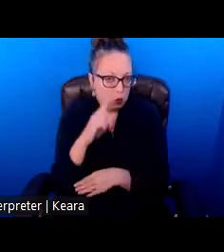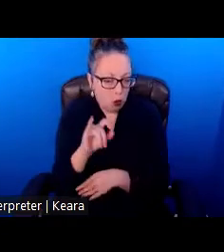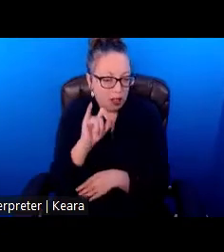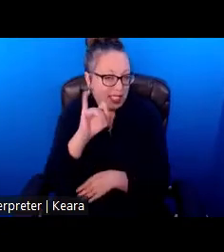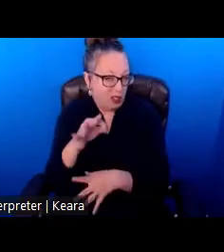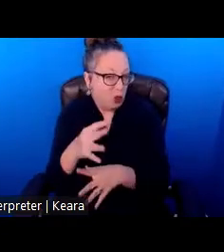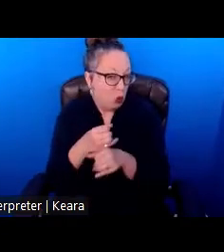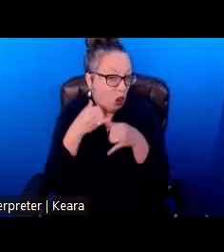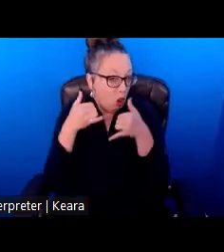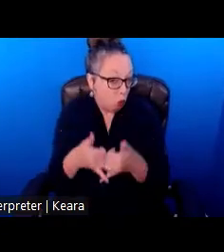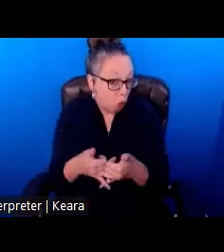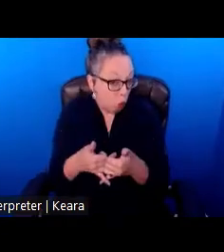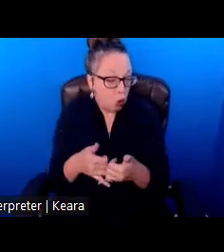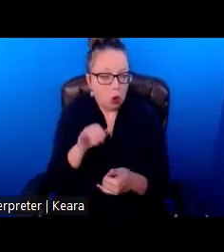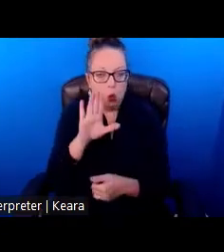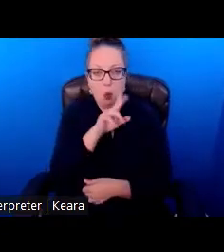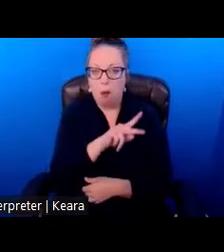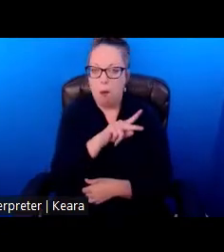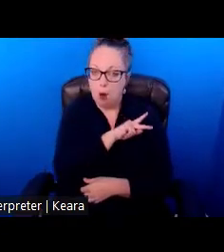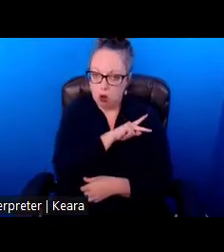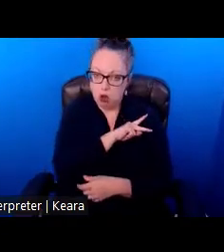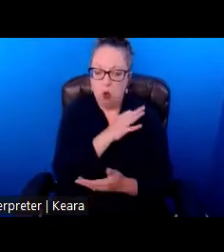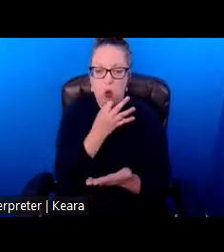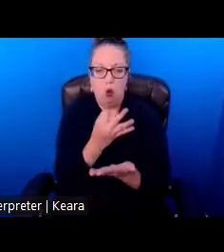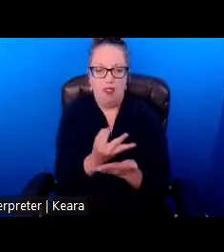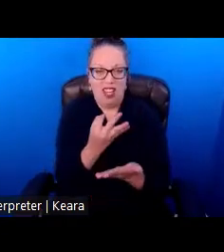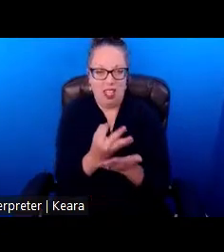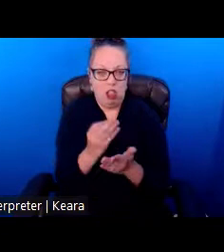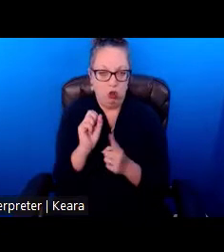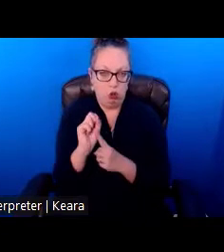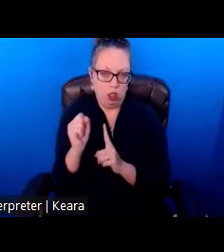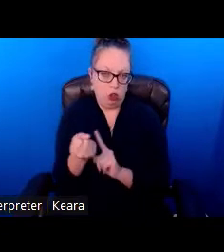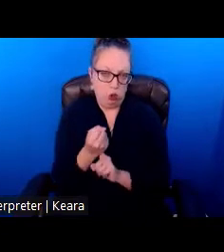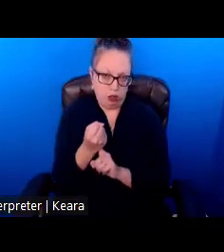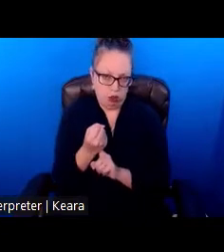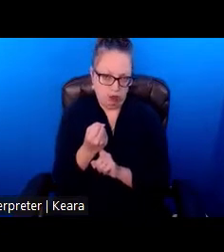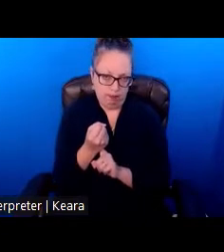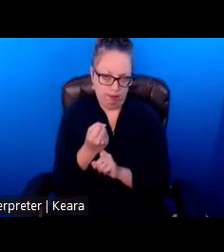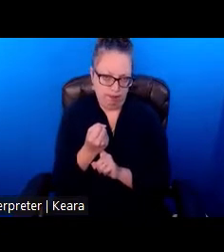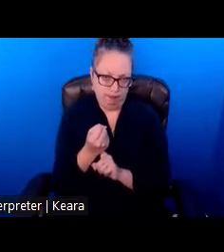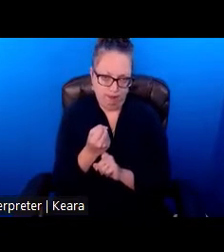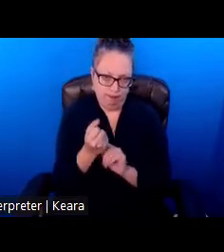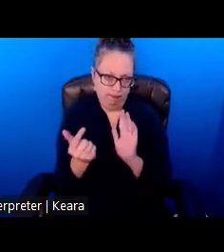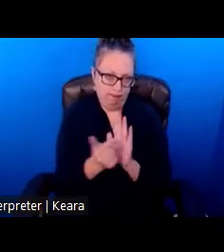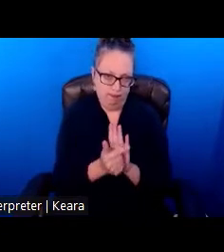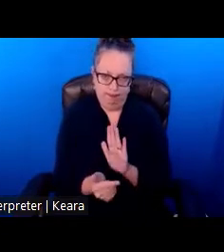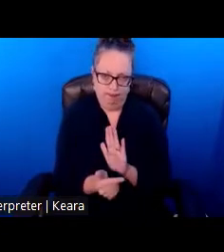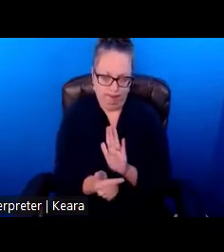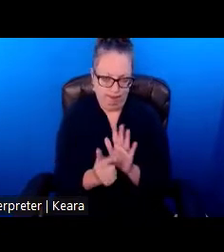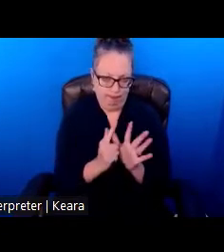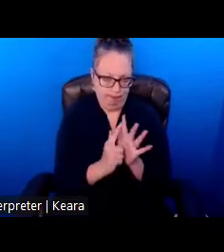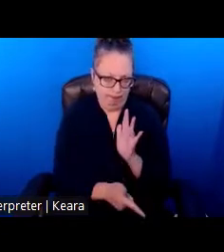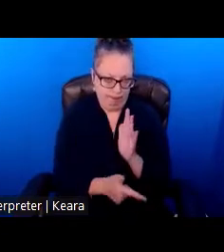Your personal or financial circumstances (Fellowships are not need-based grants).